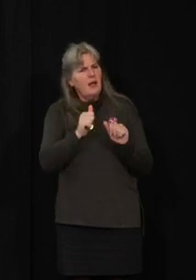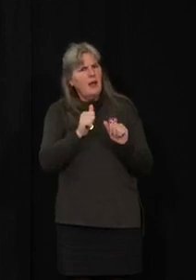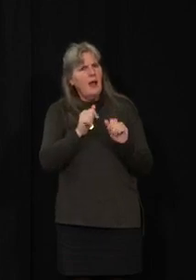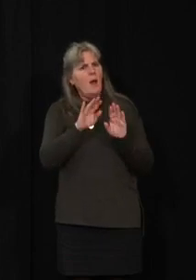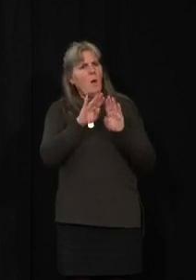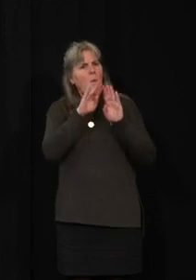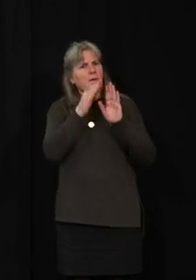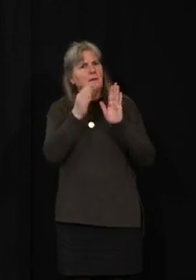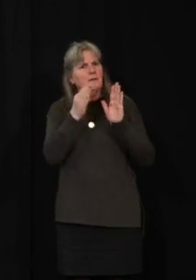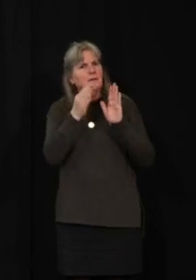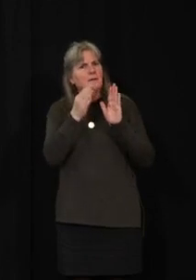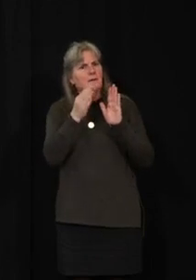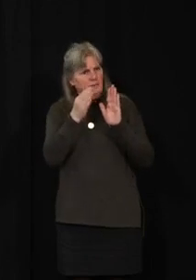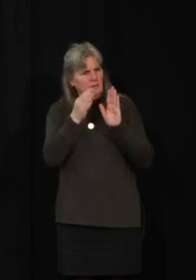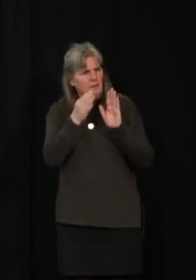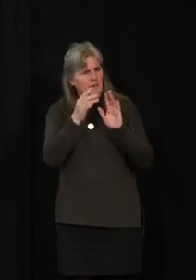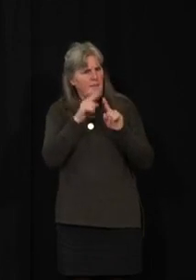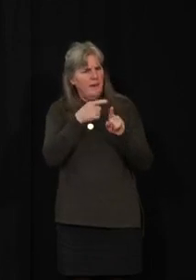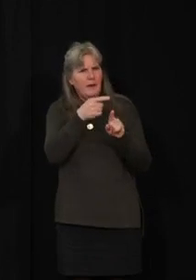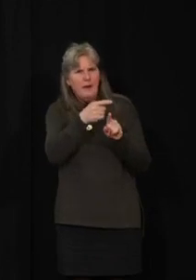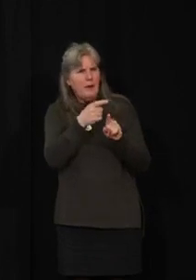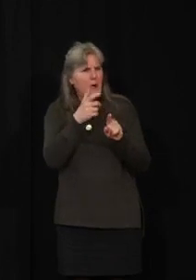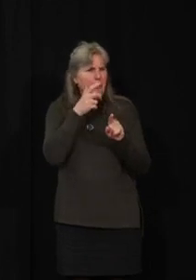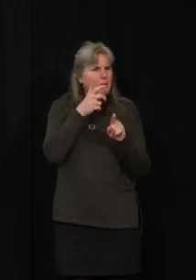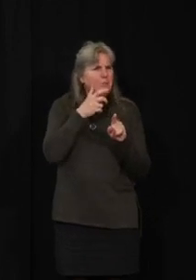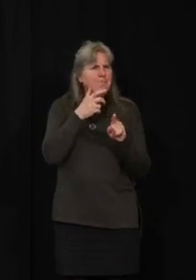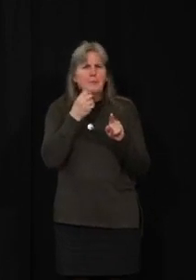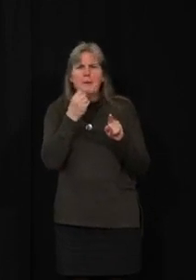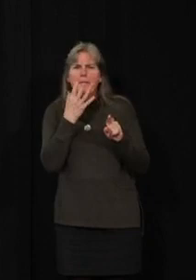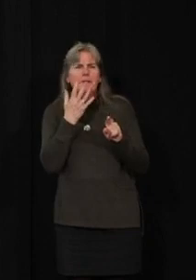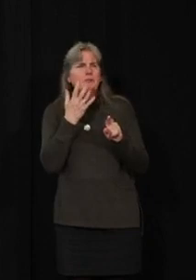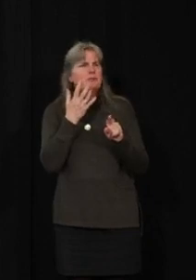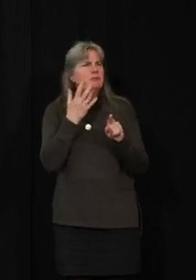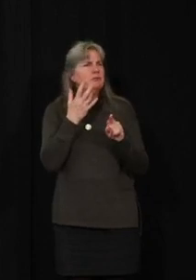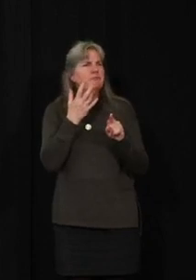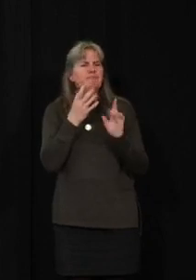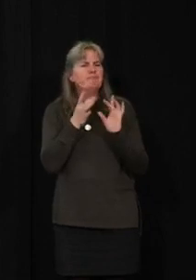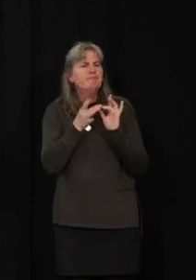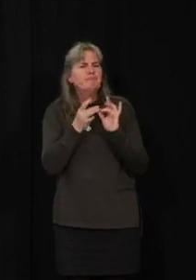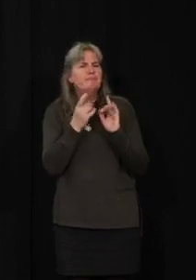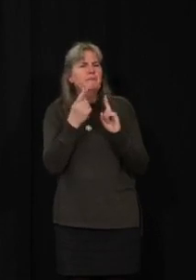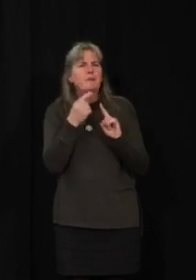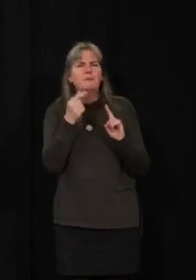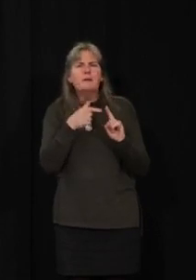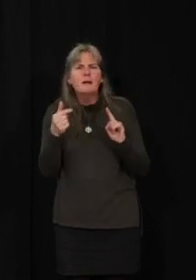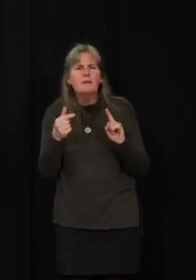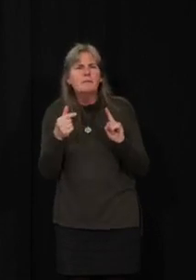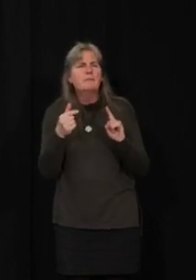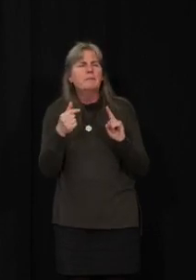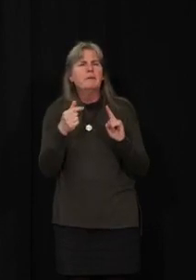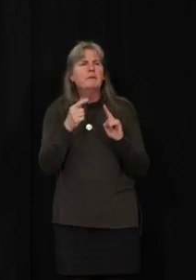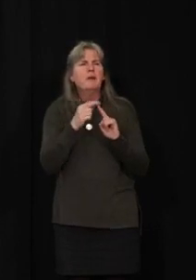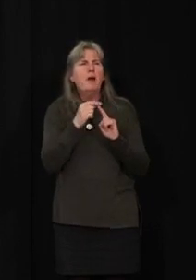really heard much from the government and from the Chief Medical Officer of health and what that would entail.